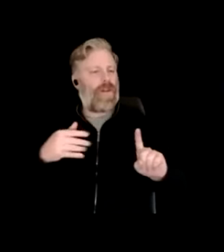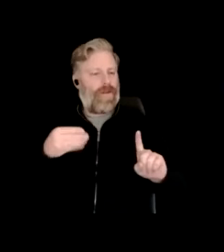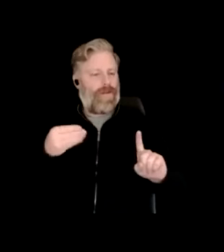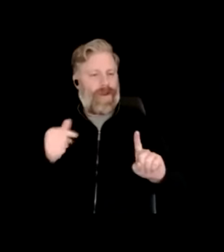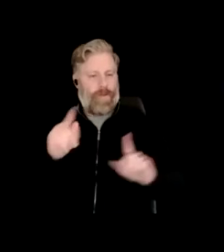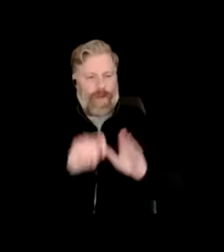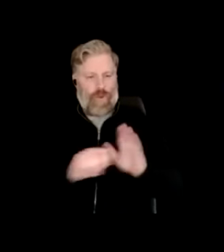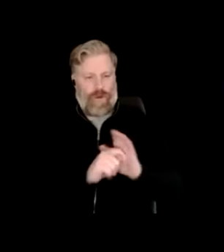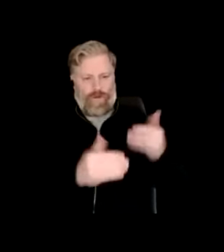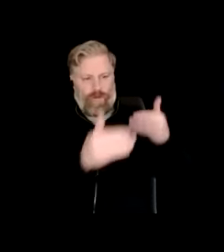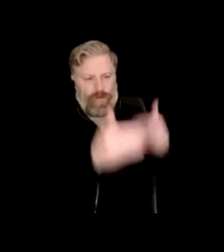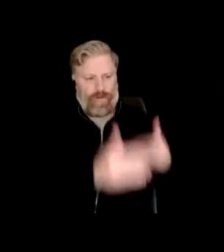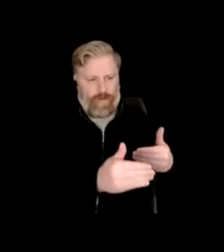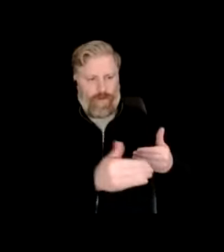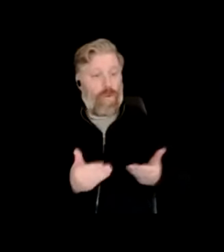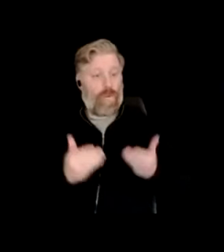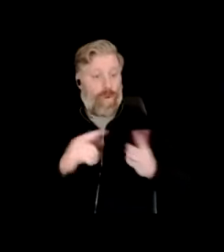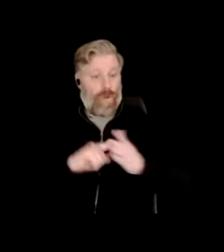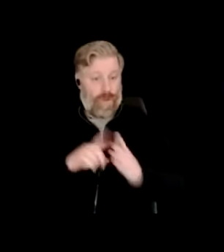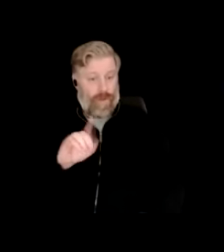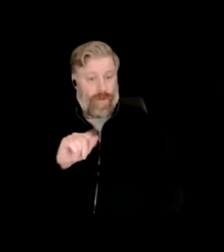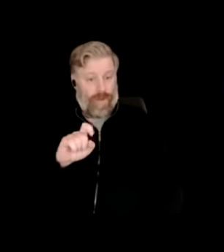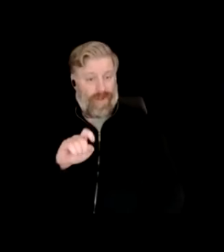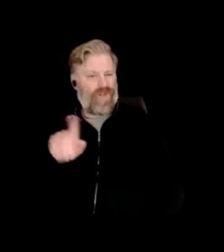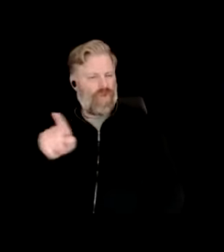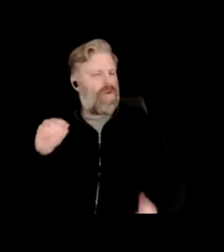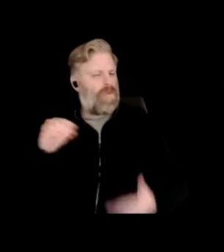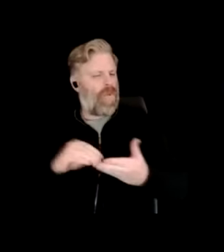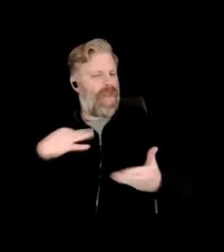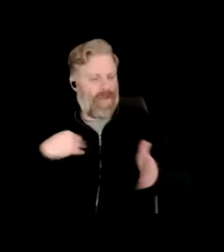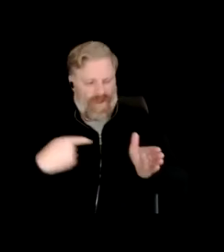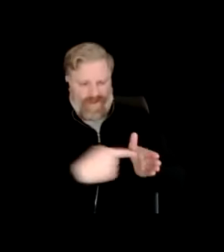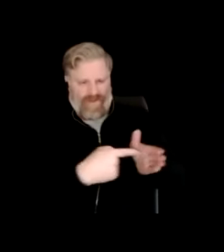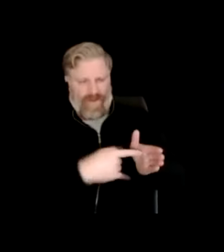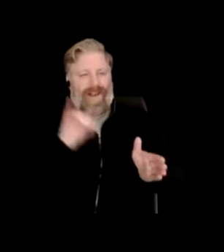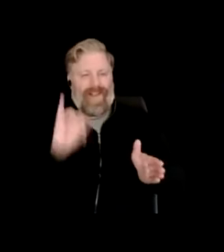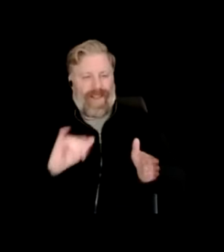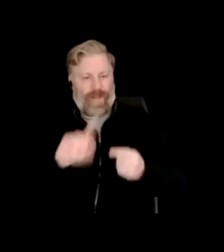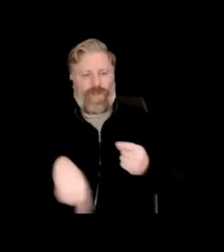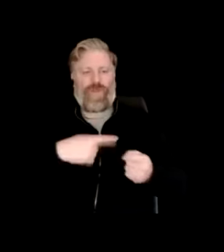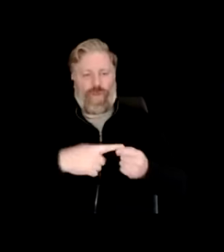So the Proposal Start Date you enter the application is the date on which you will begin incurring expenses for your project.